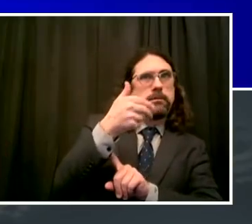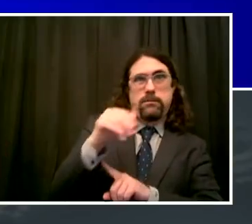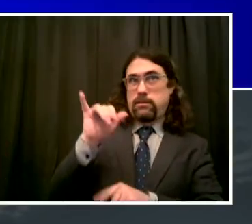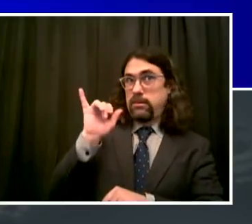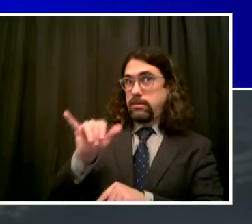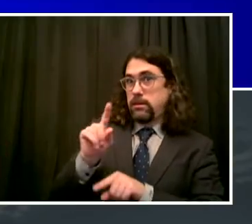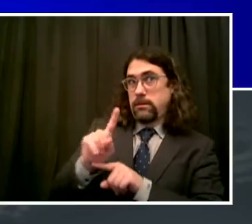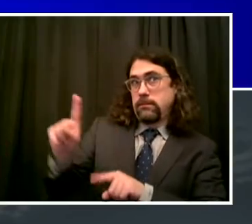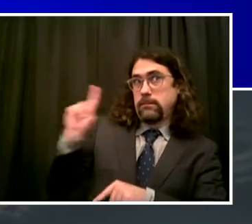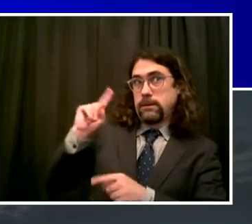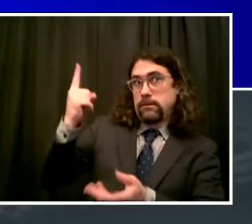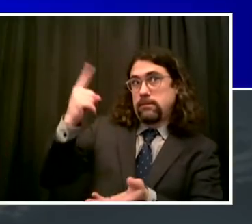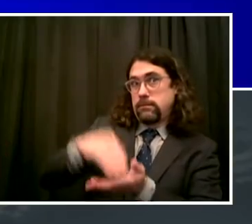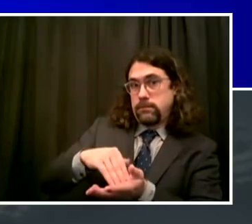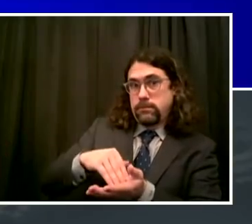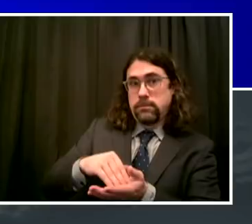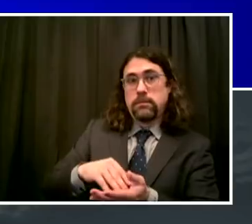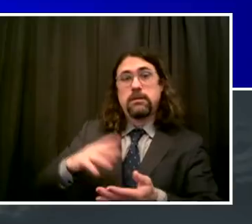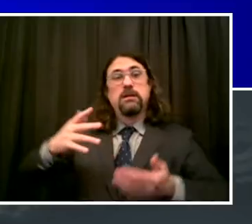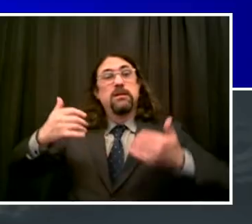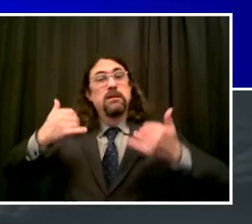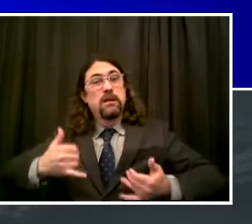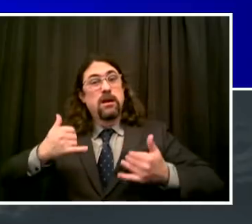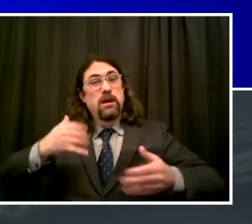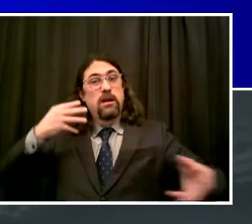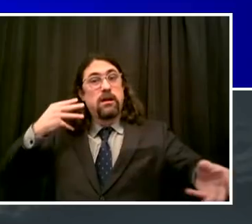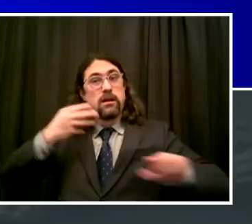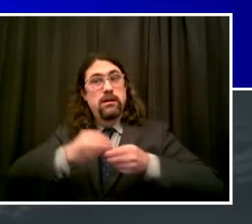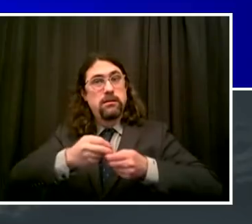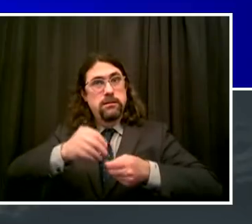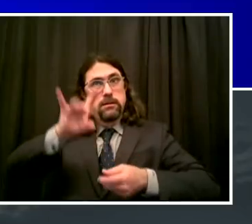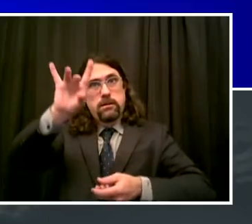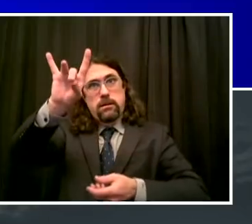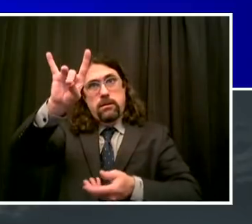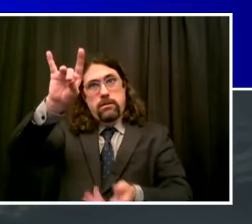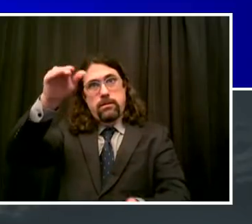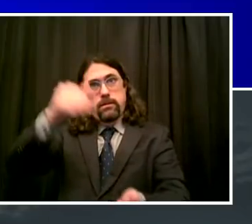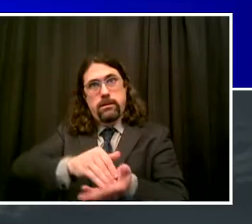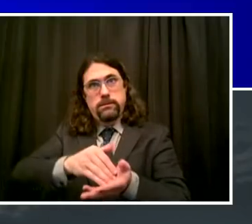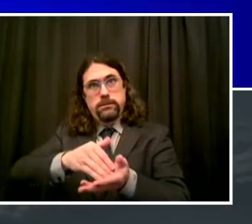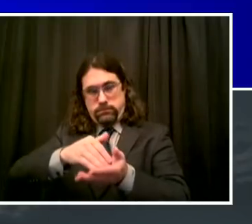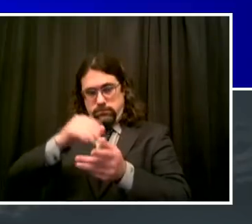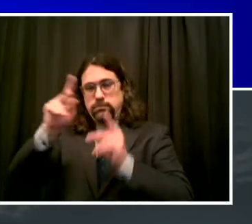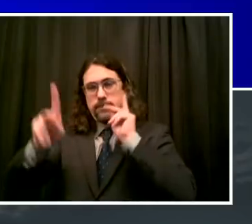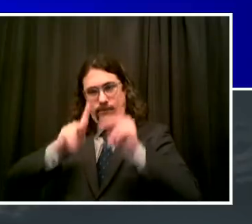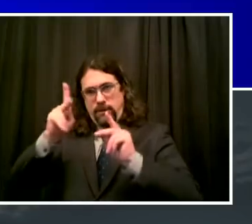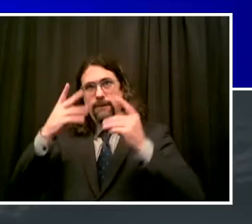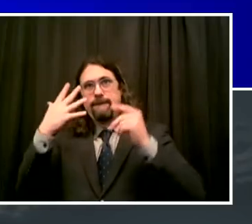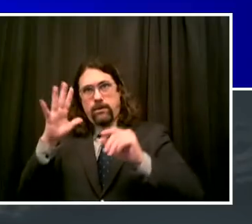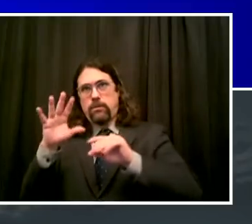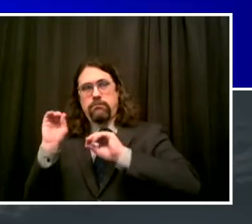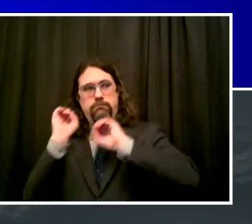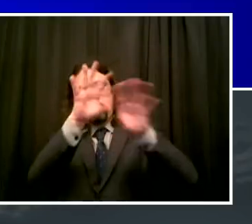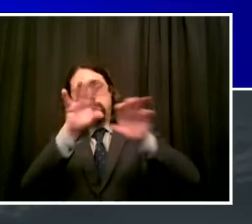ROOS.M 'WELLE KEP DOING THAT AS NEEDED IN